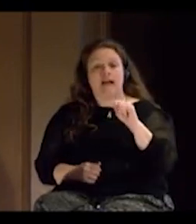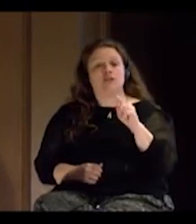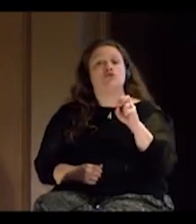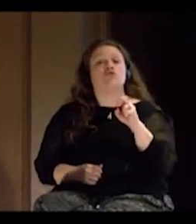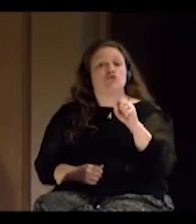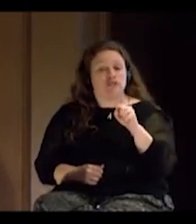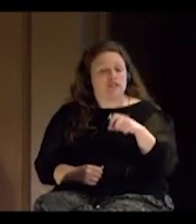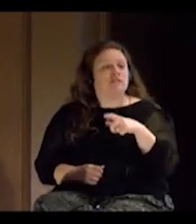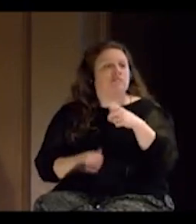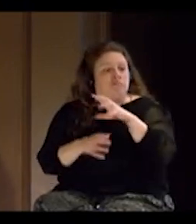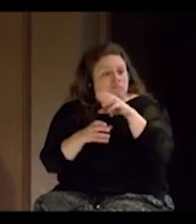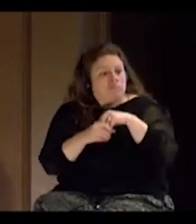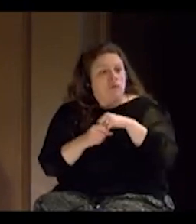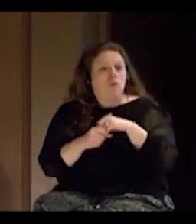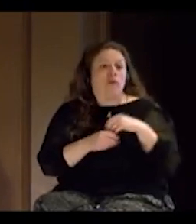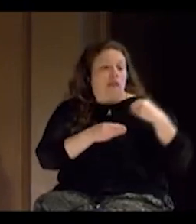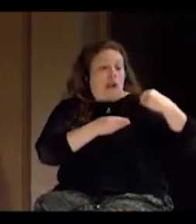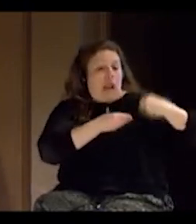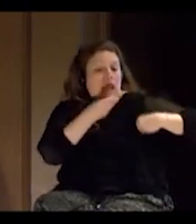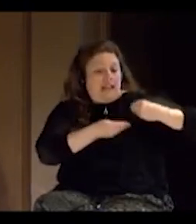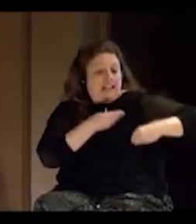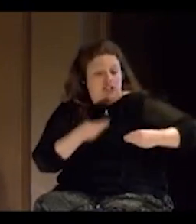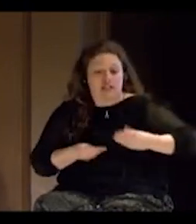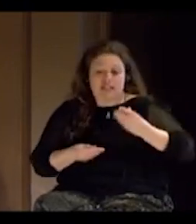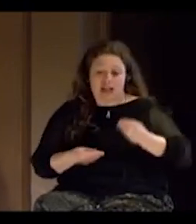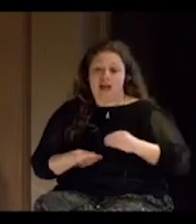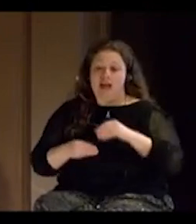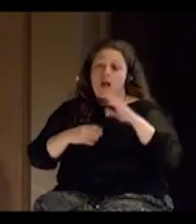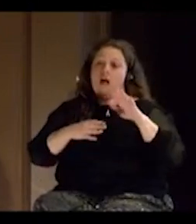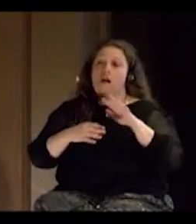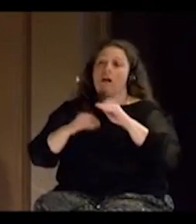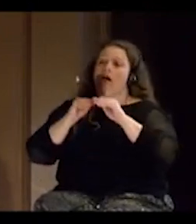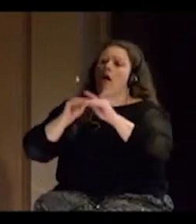within lineages and across communities. Meghan uses museum collections